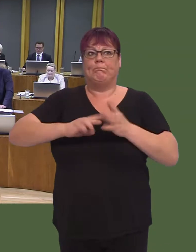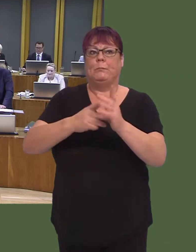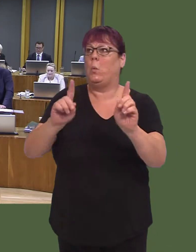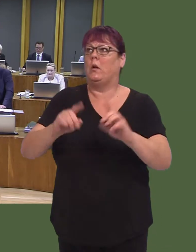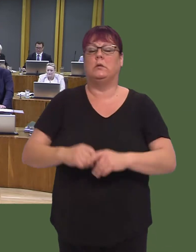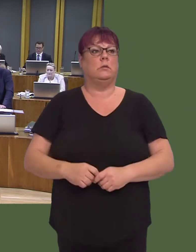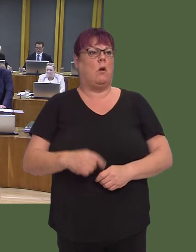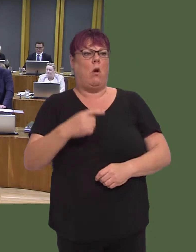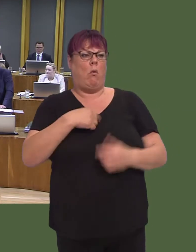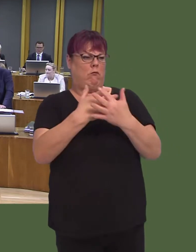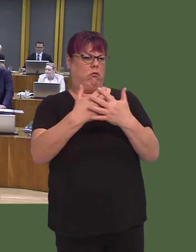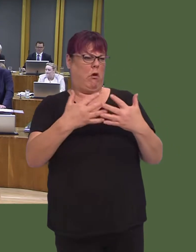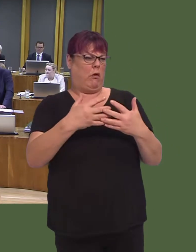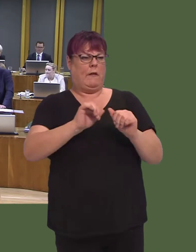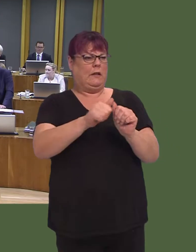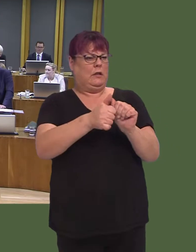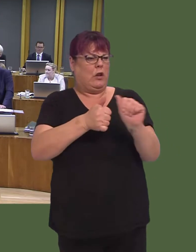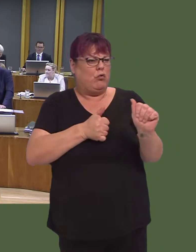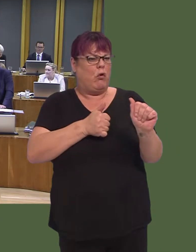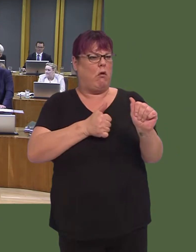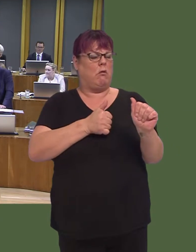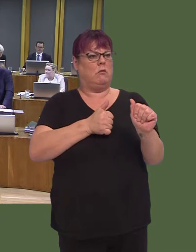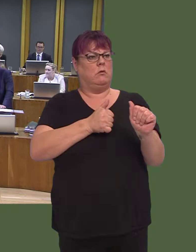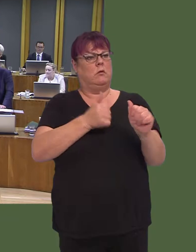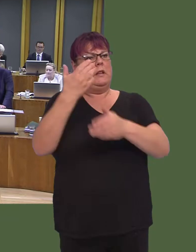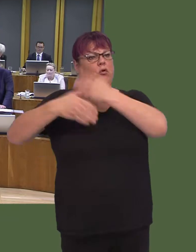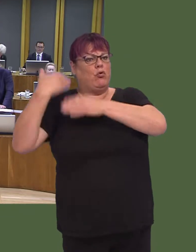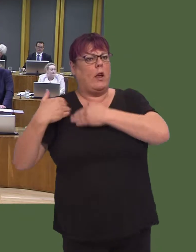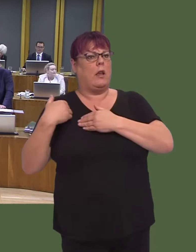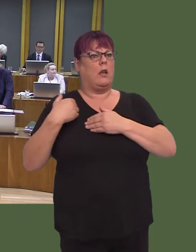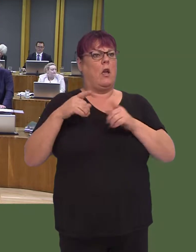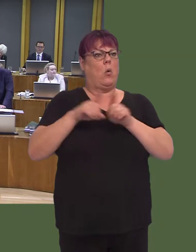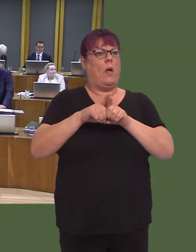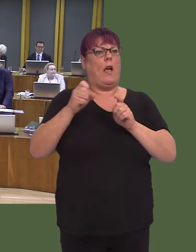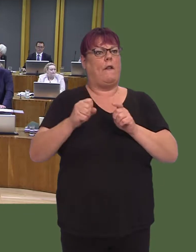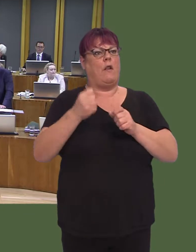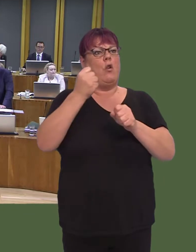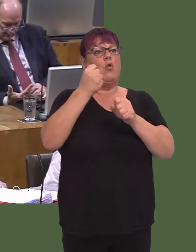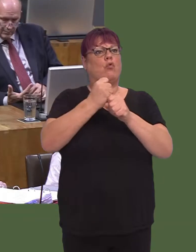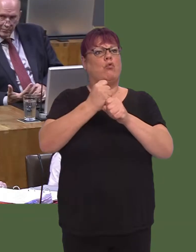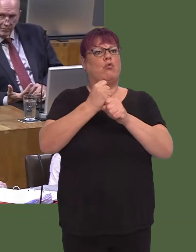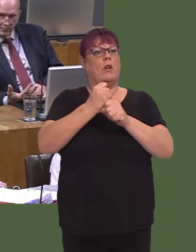our nationís rich industrial heritage. Over 1,000 industrial structures in Wales have statutory protection, including the iconic,